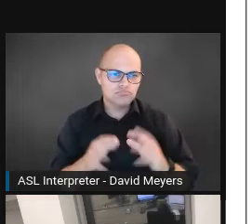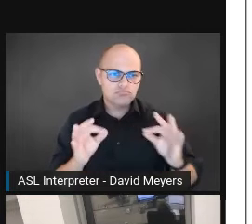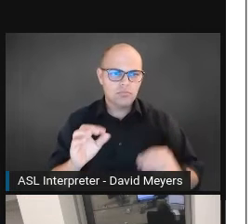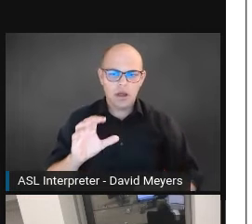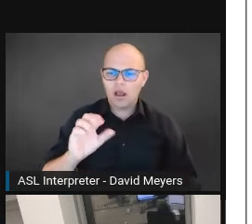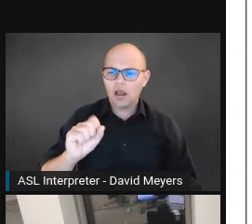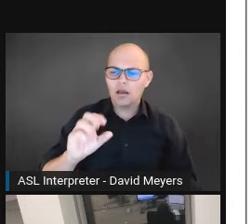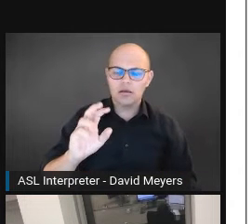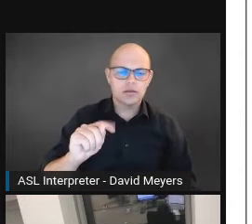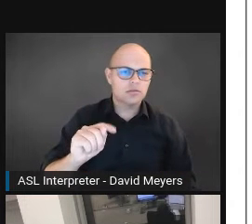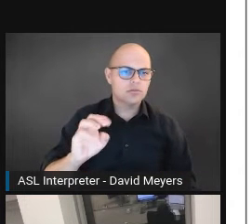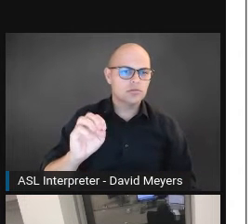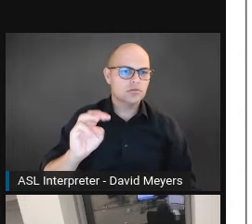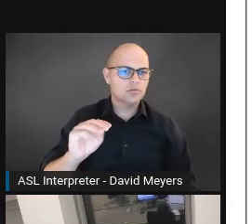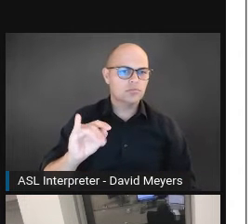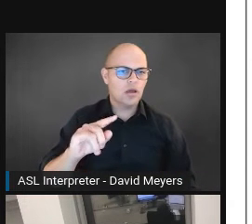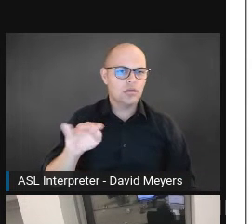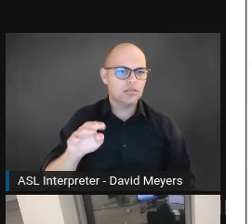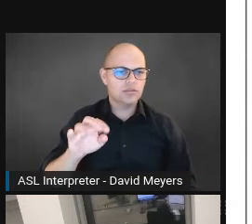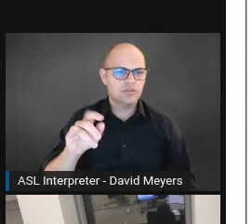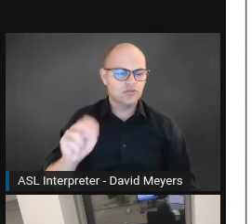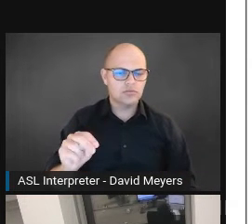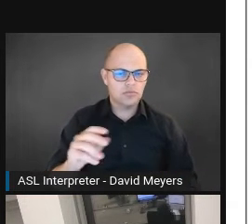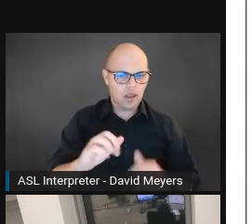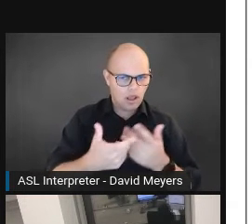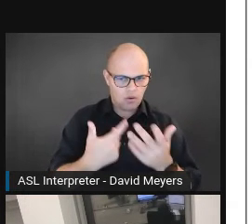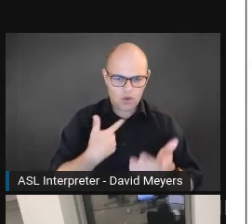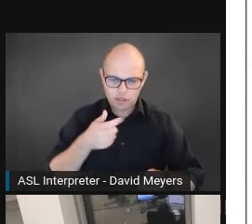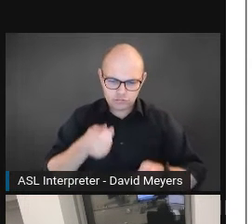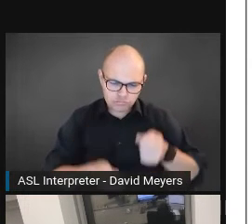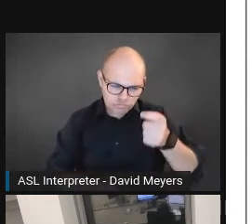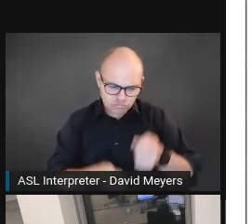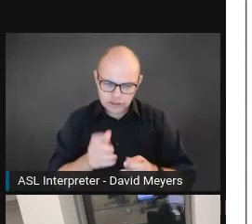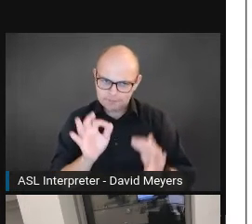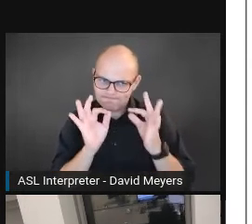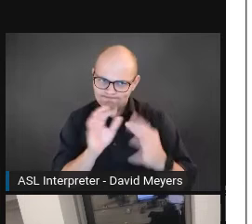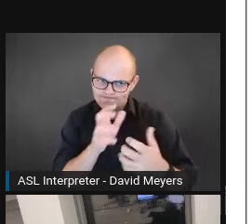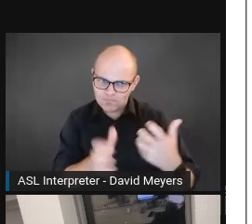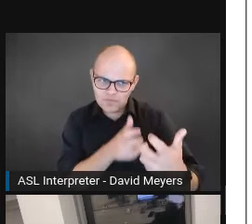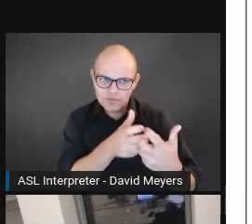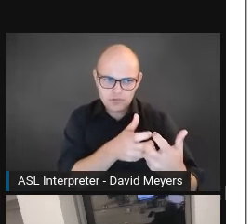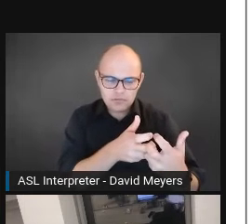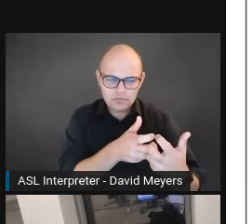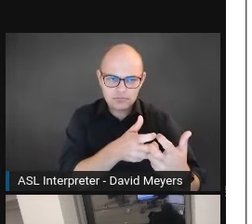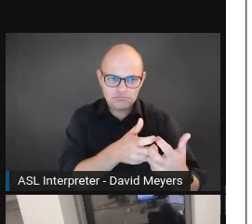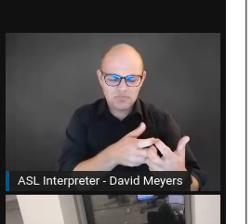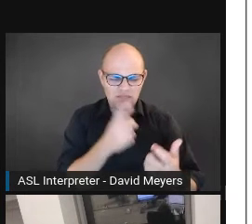and can I extend its functionality? Regarding the customization, some of the plugins come